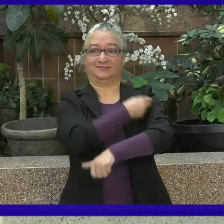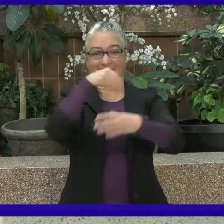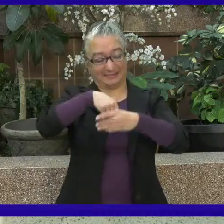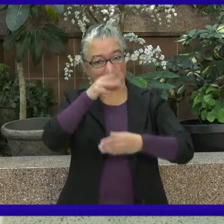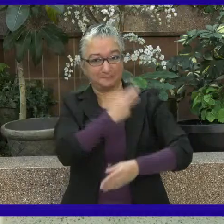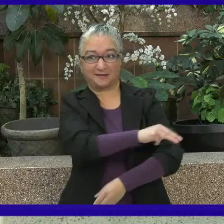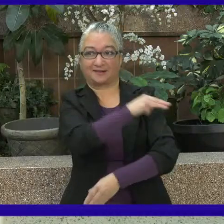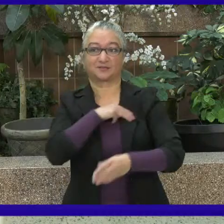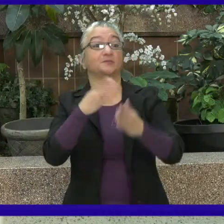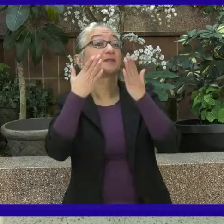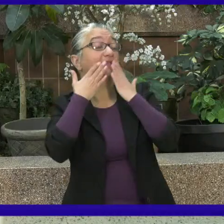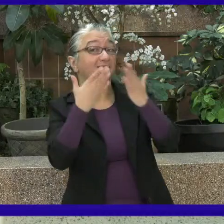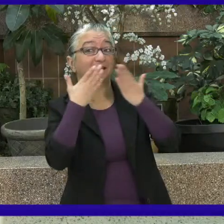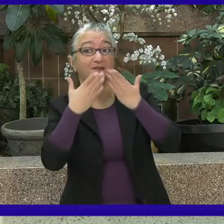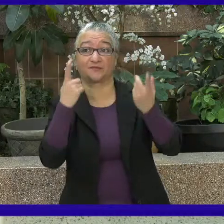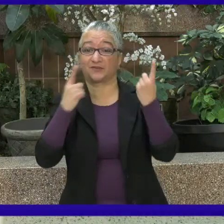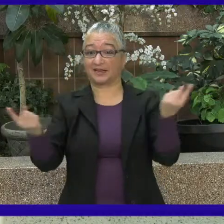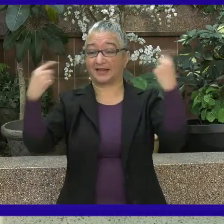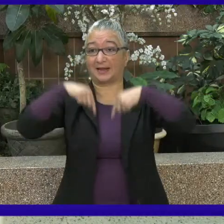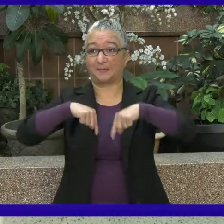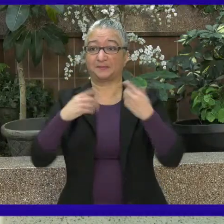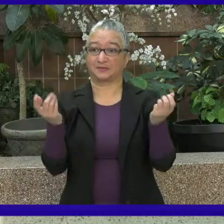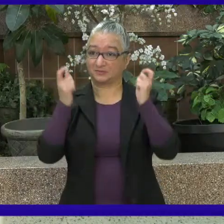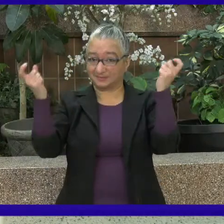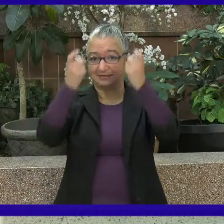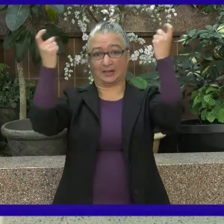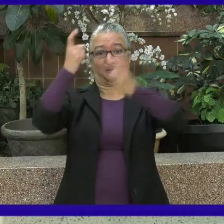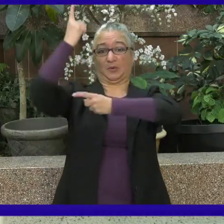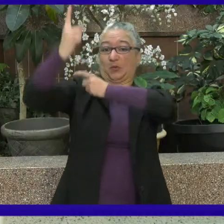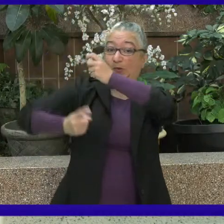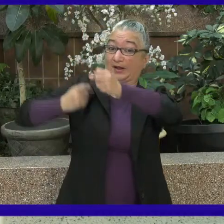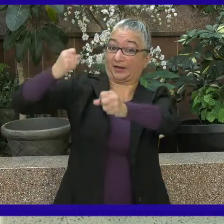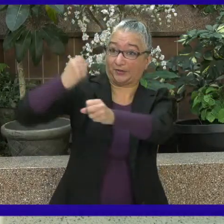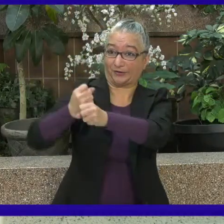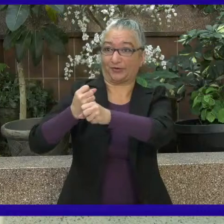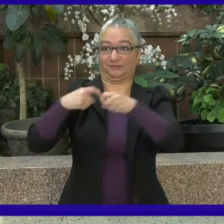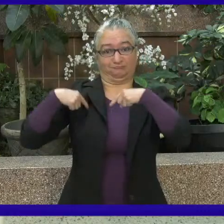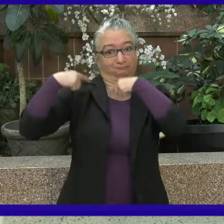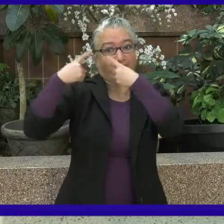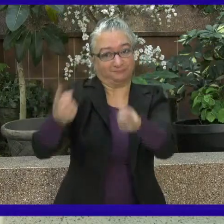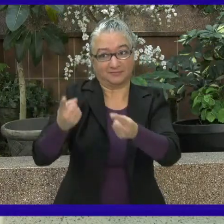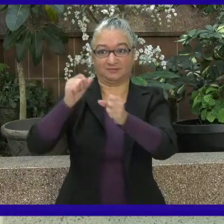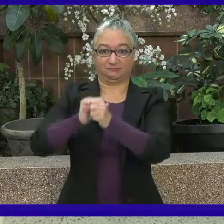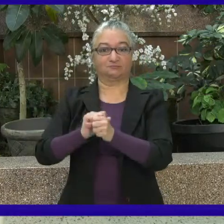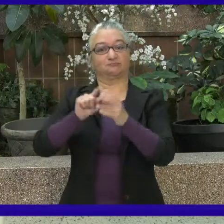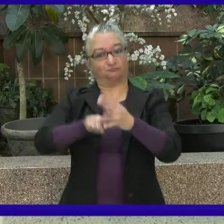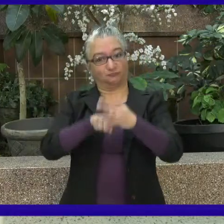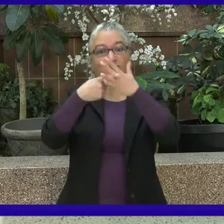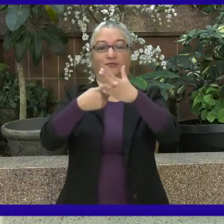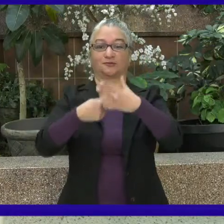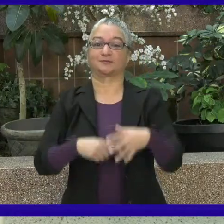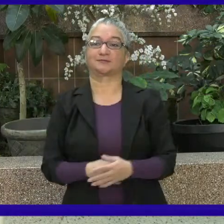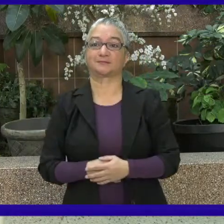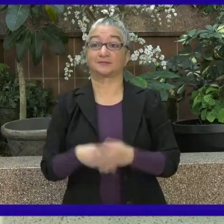and to accept our appreciation i want to pause to thank all health care workers those on the front